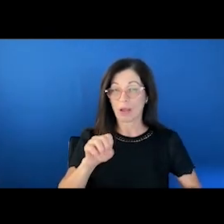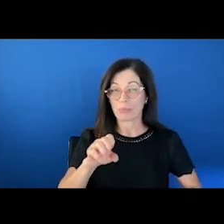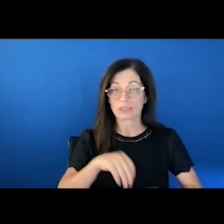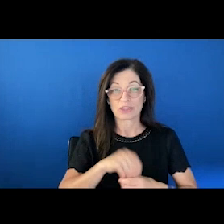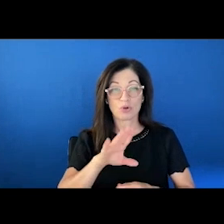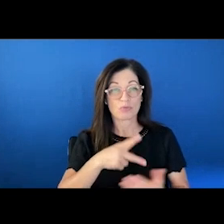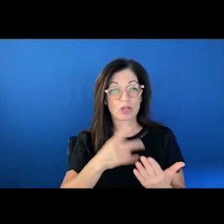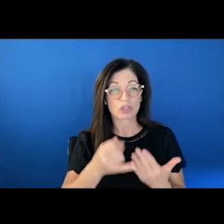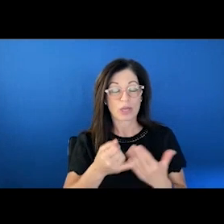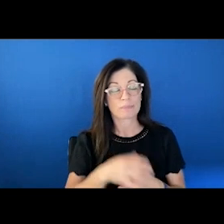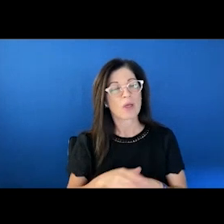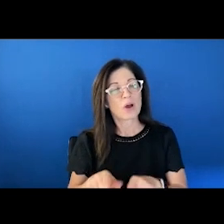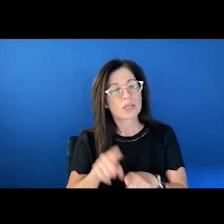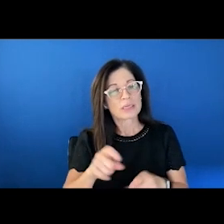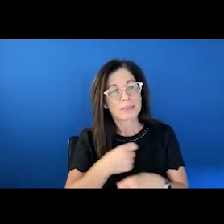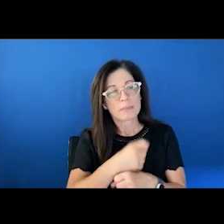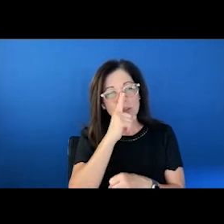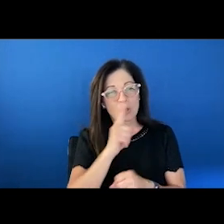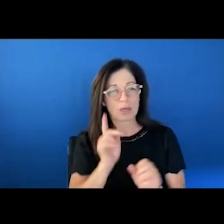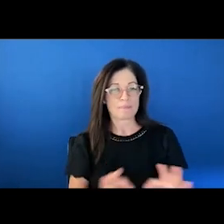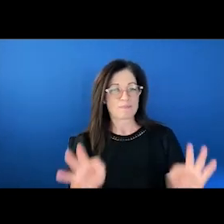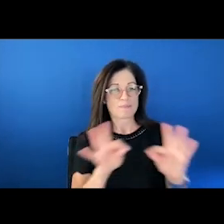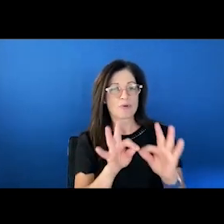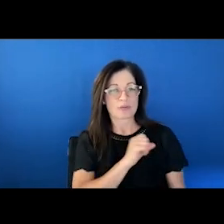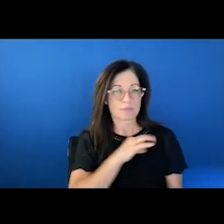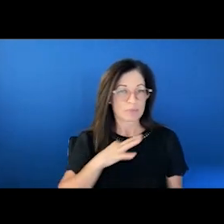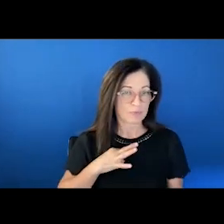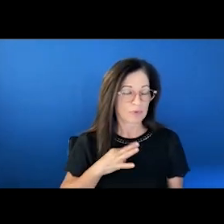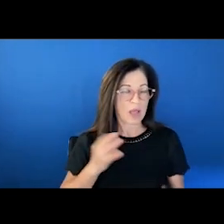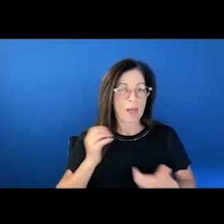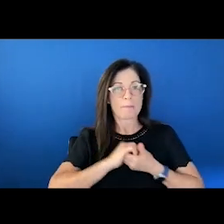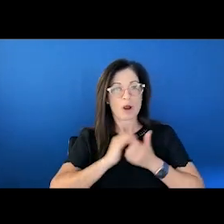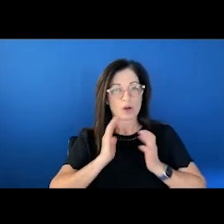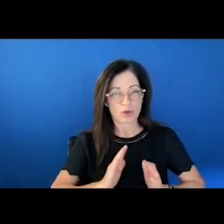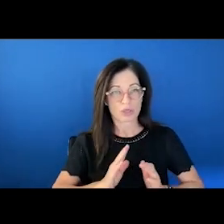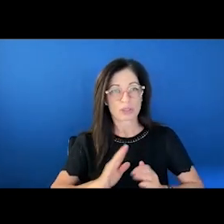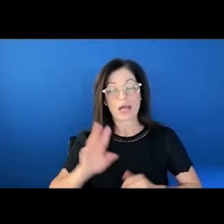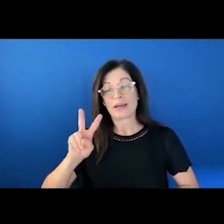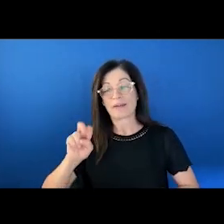and expected outcomes of the project. You also need to ensure key personnel,